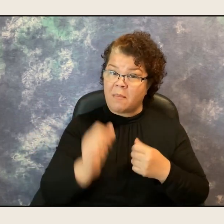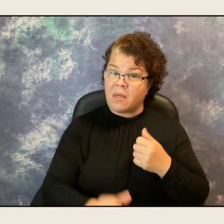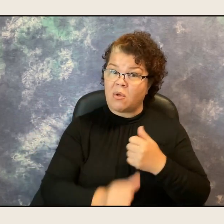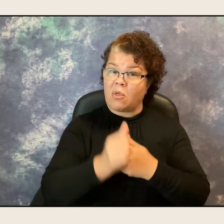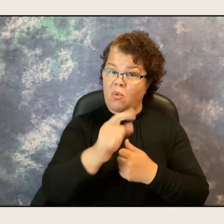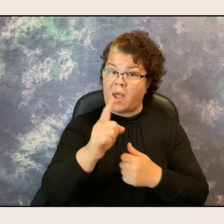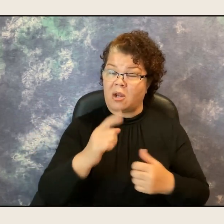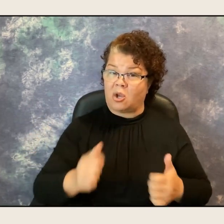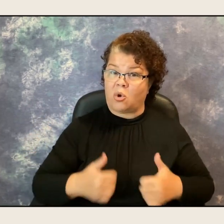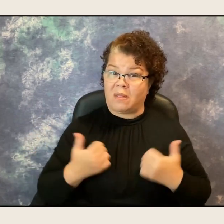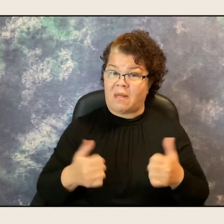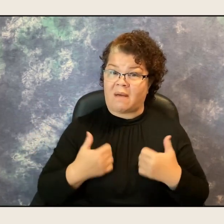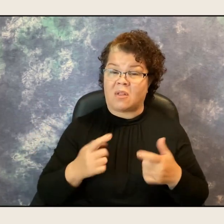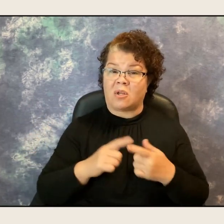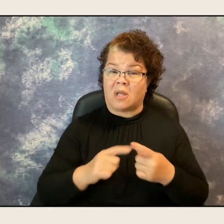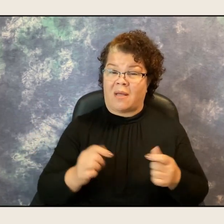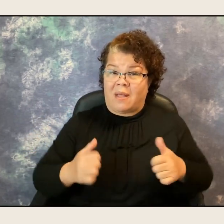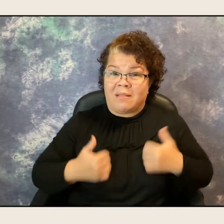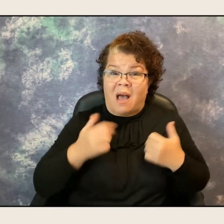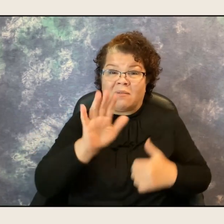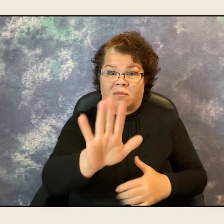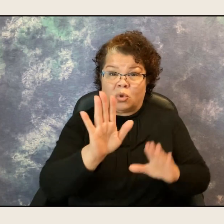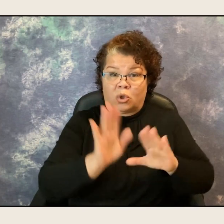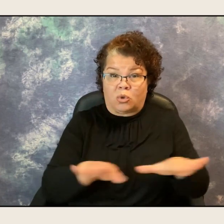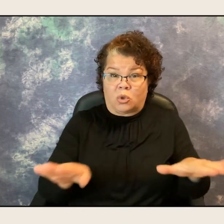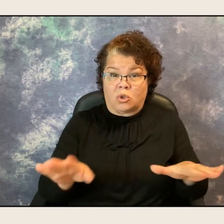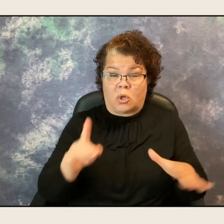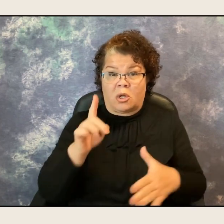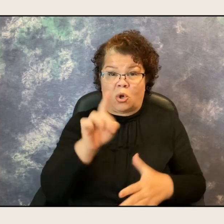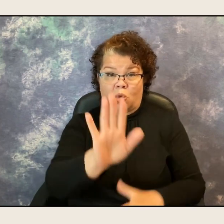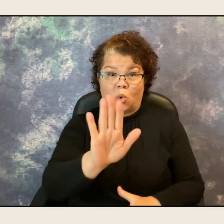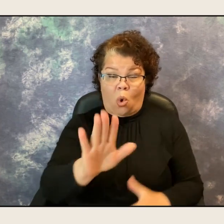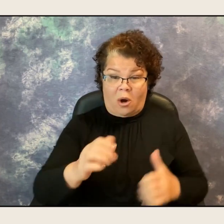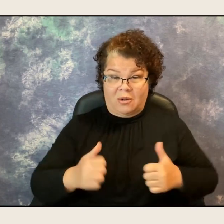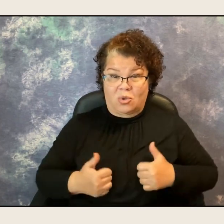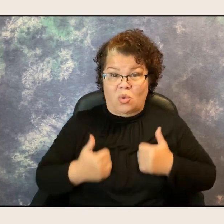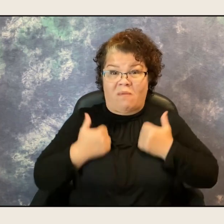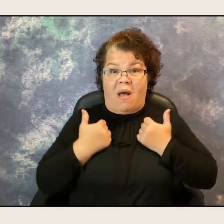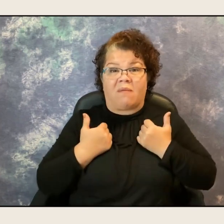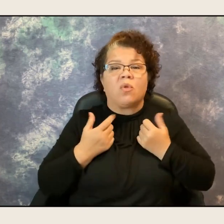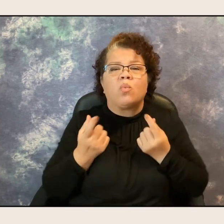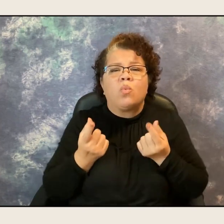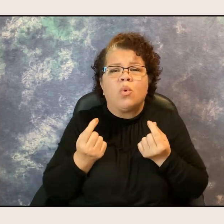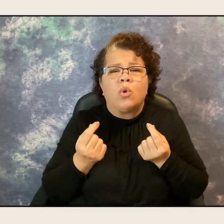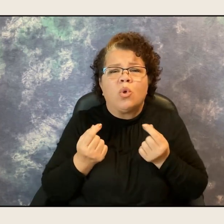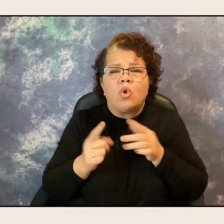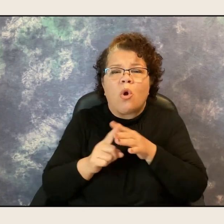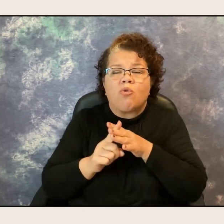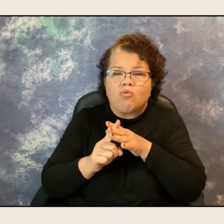your survival, what you do is you retreat, right? You do it in community.